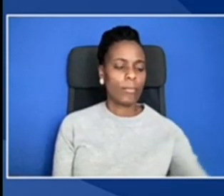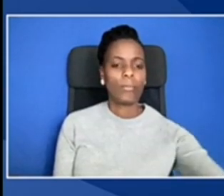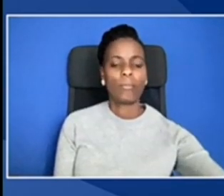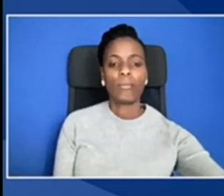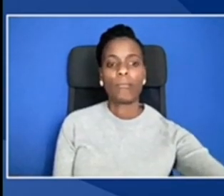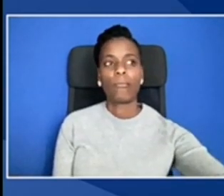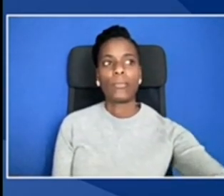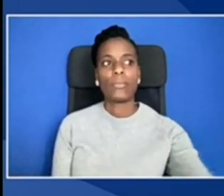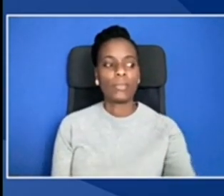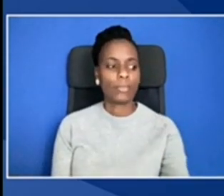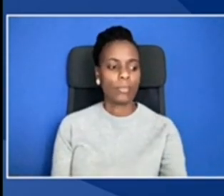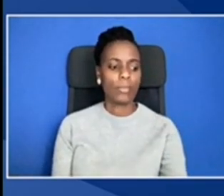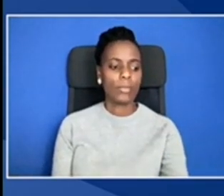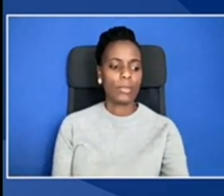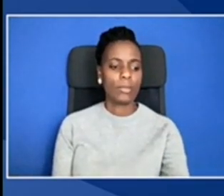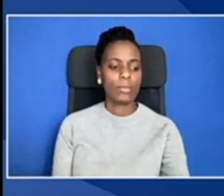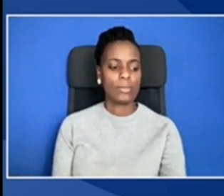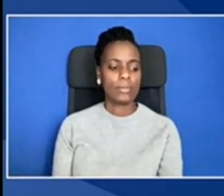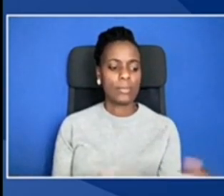thresholds or standards, specifics please.